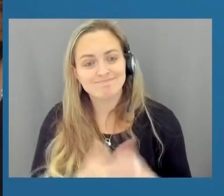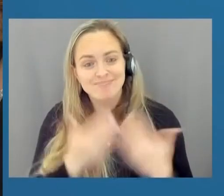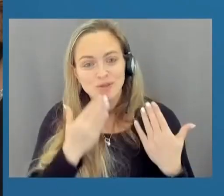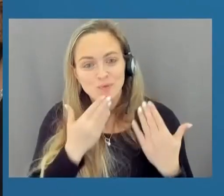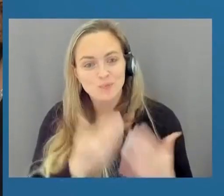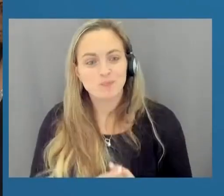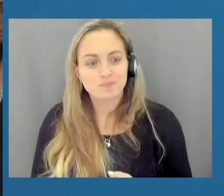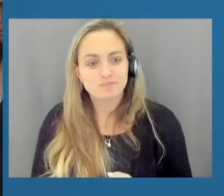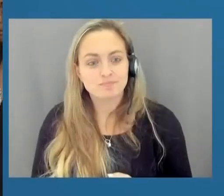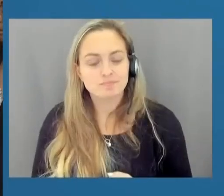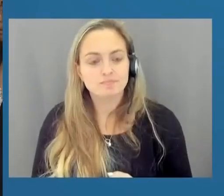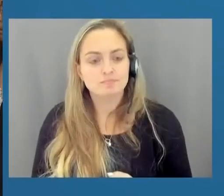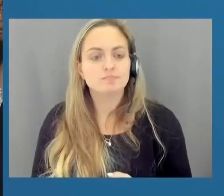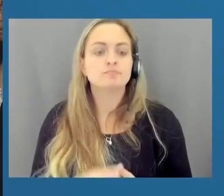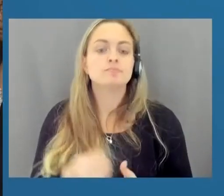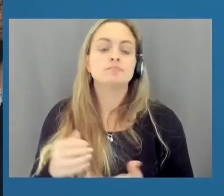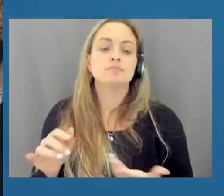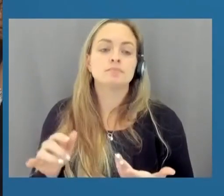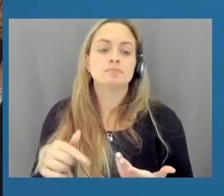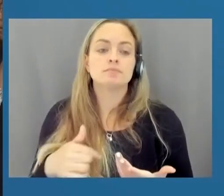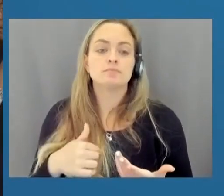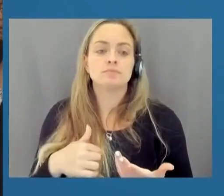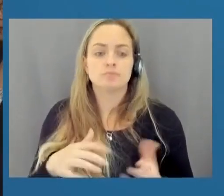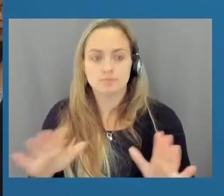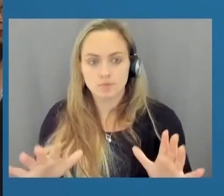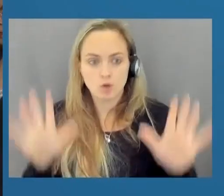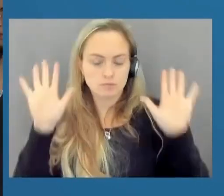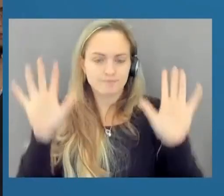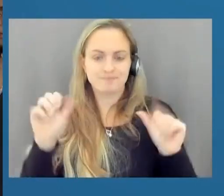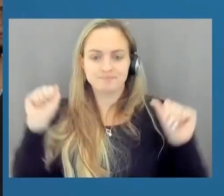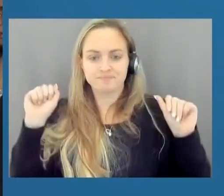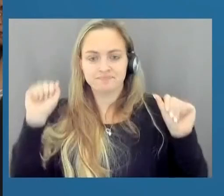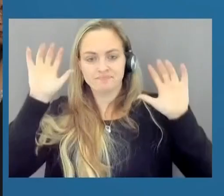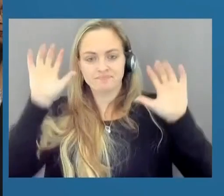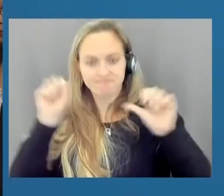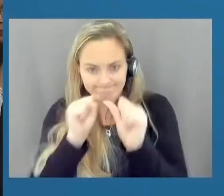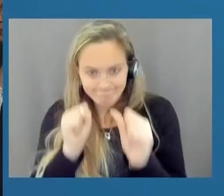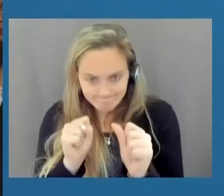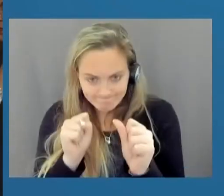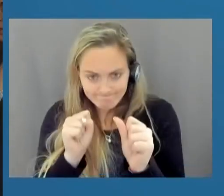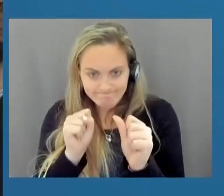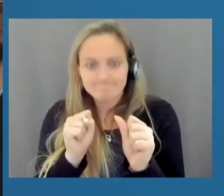and I would and I'm going. I am happy to introduce my wonderful